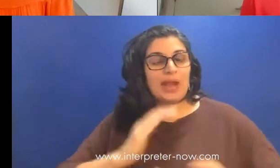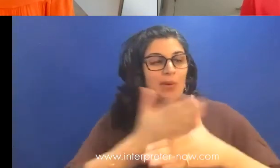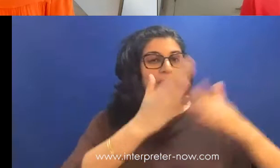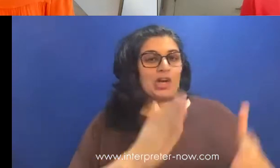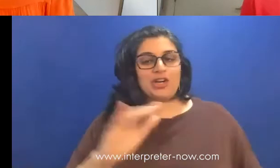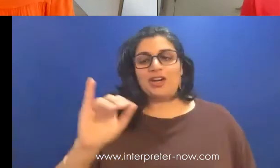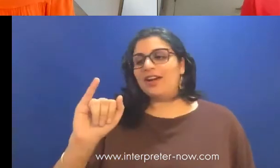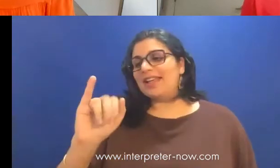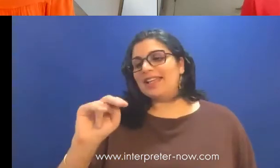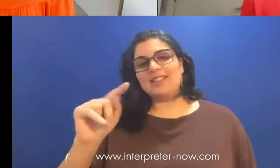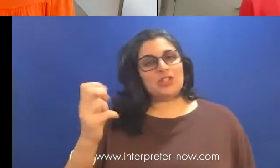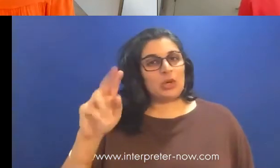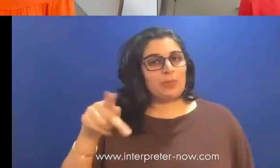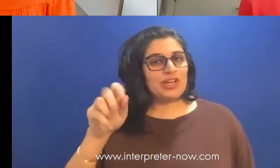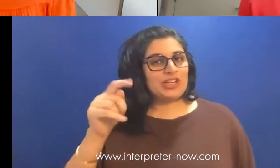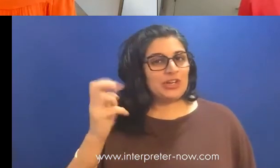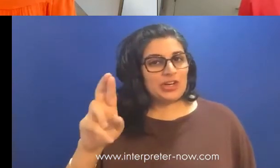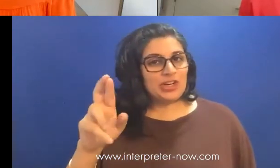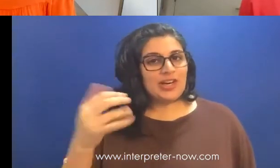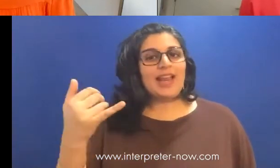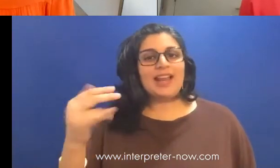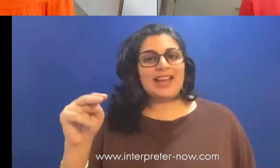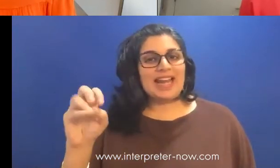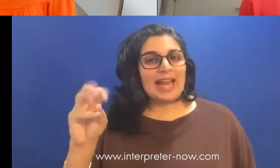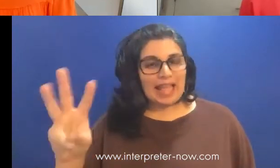Learn more about them at www.Interpreter-Now.com.